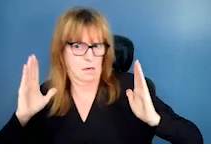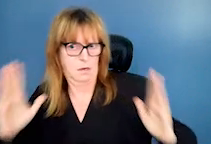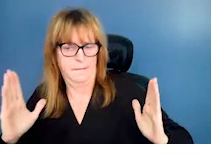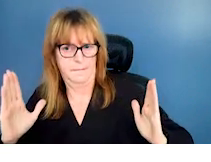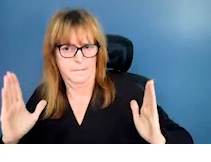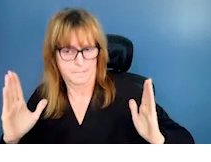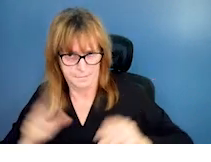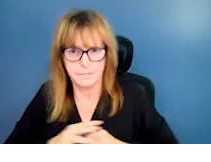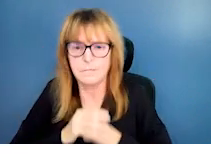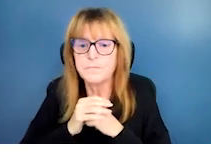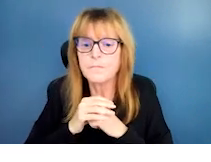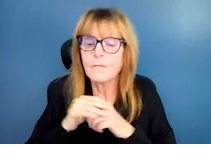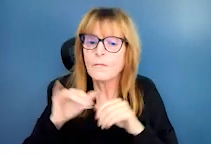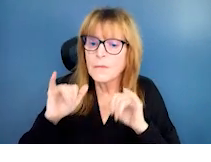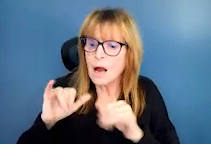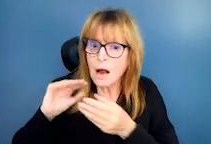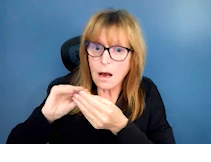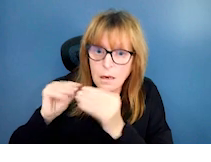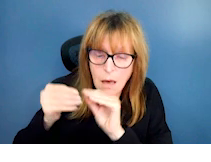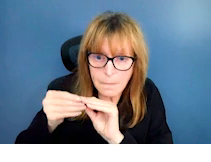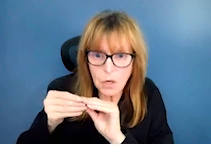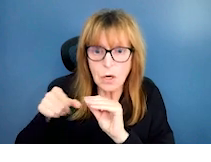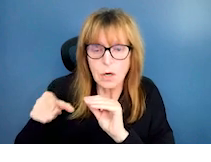to the number of returns filed under the COIN of your organization.